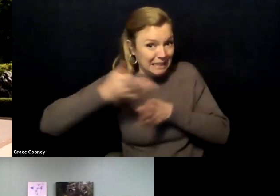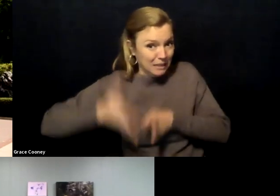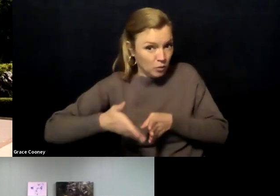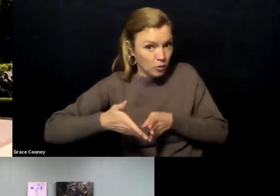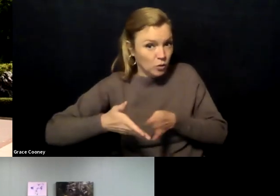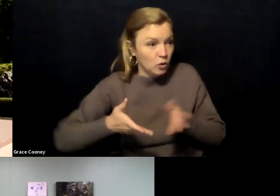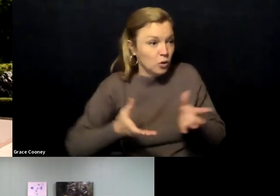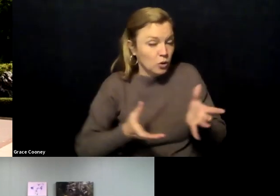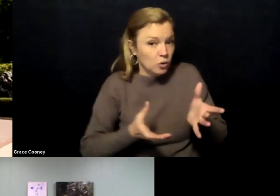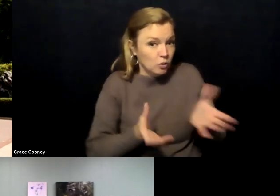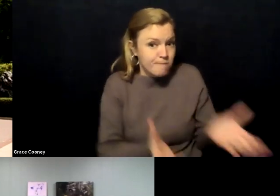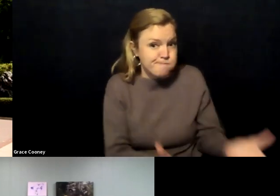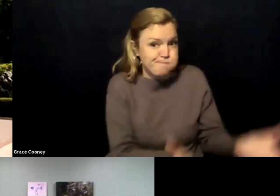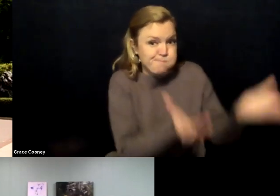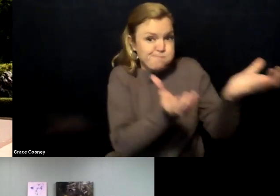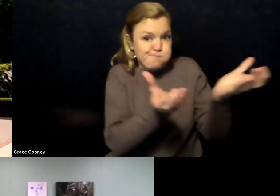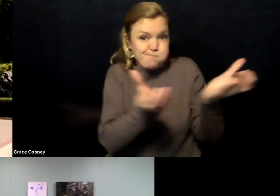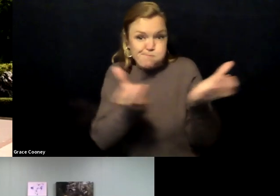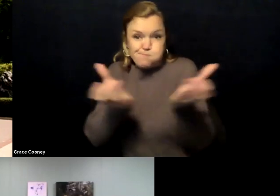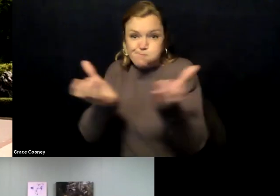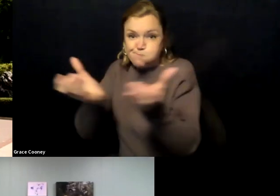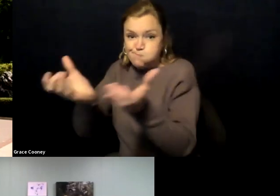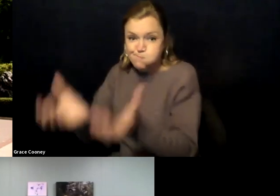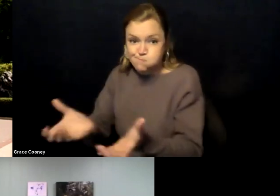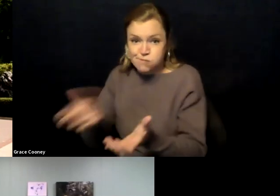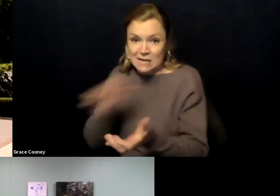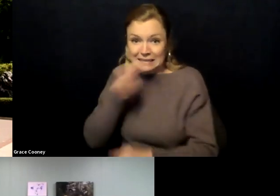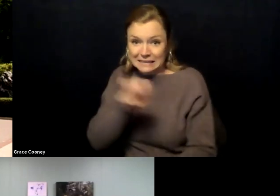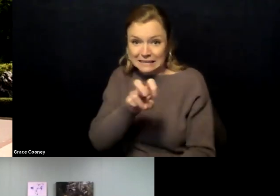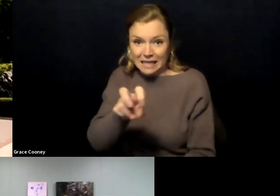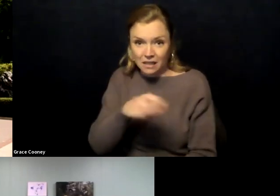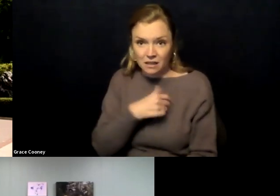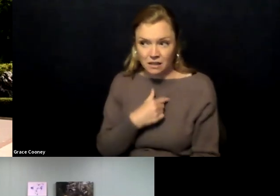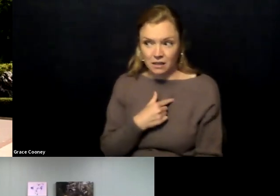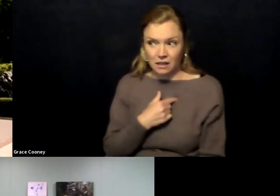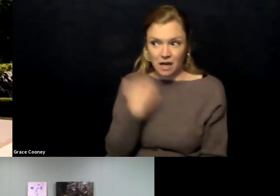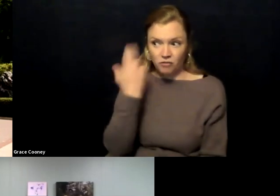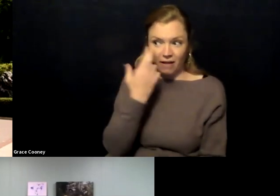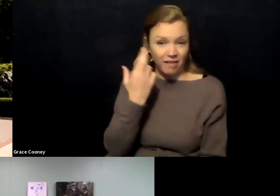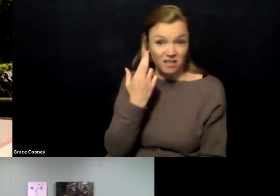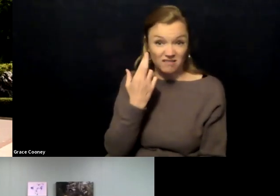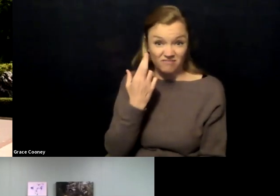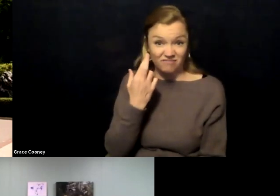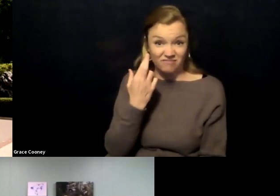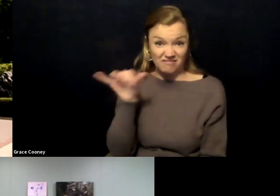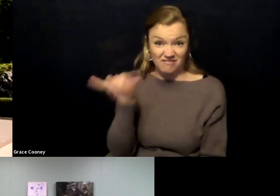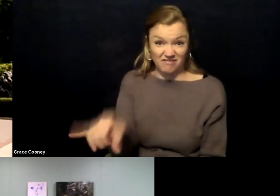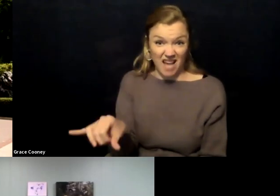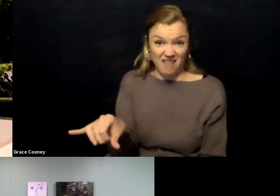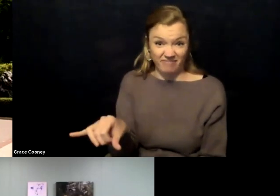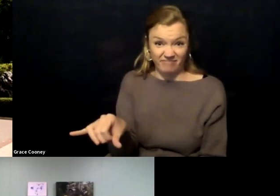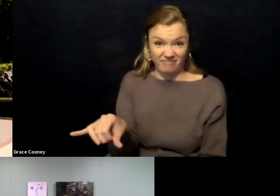I quickly realized that, no, we were just gonna hang out together.